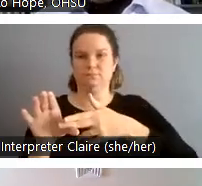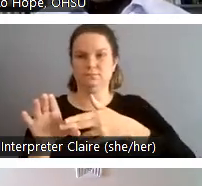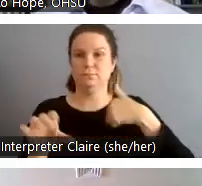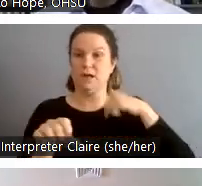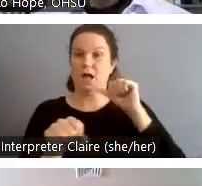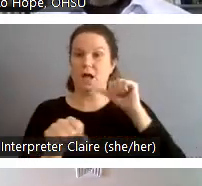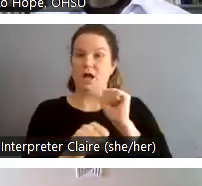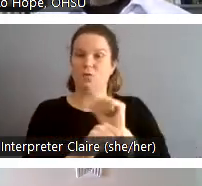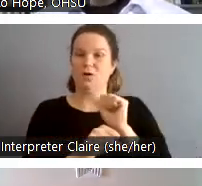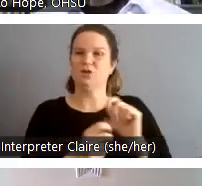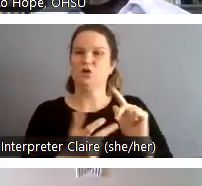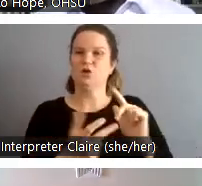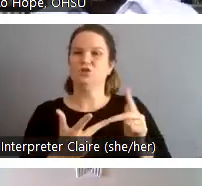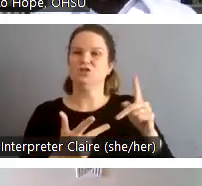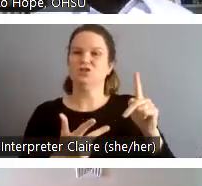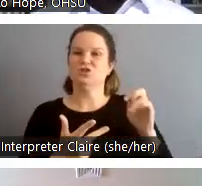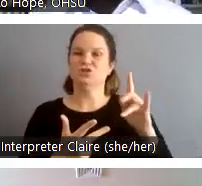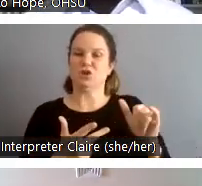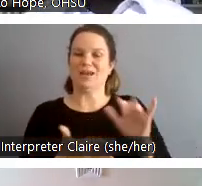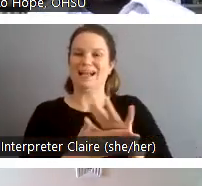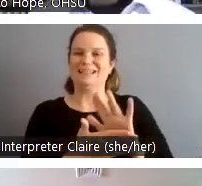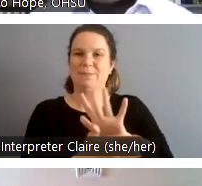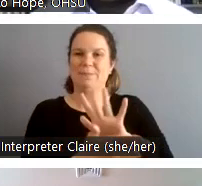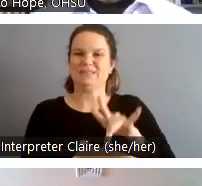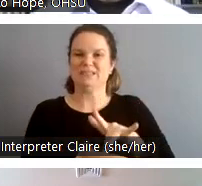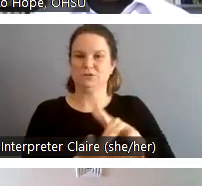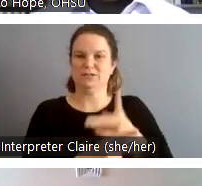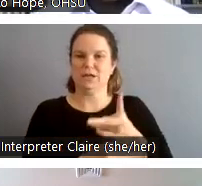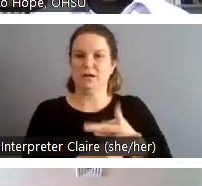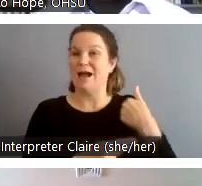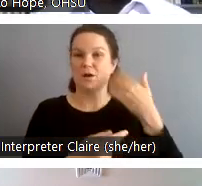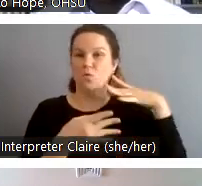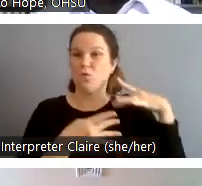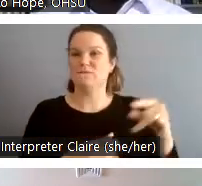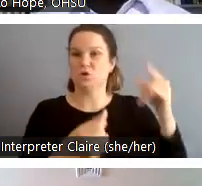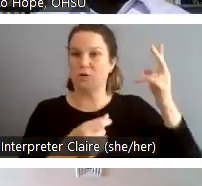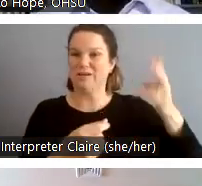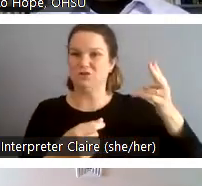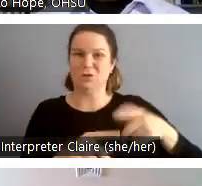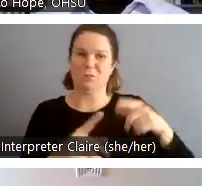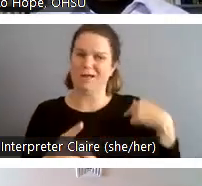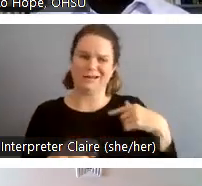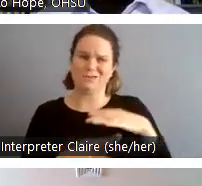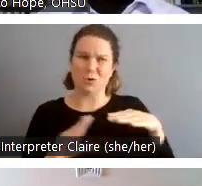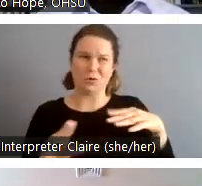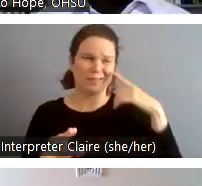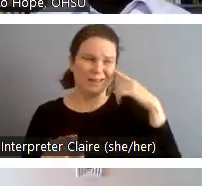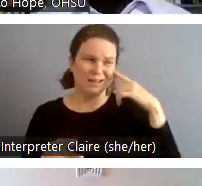a tertiary care academic center, which I don't know the full history, but I think that we don't necessarily